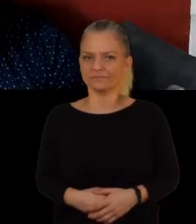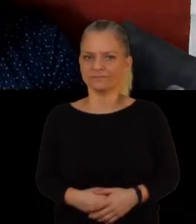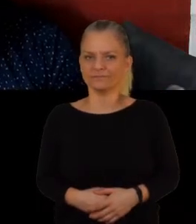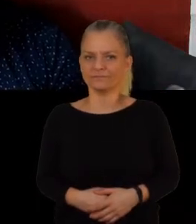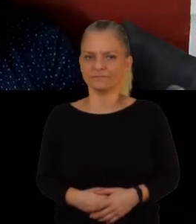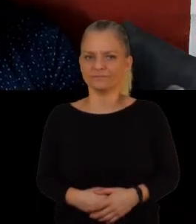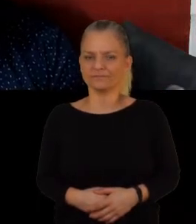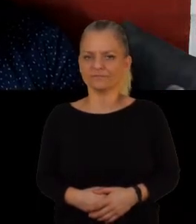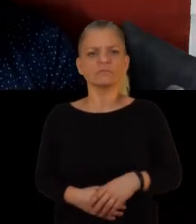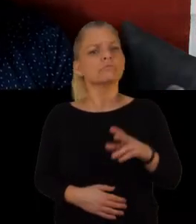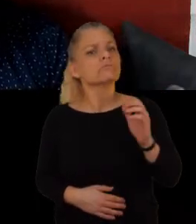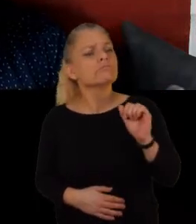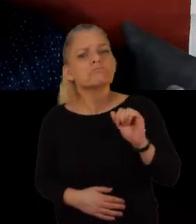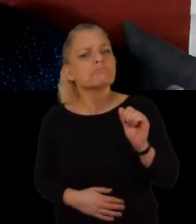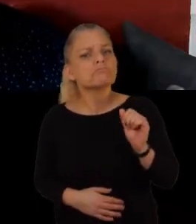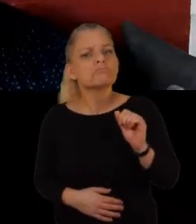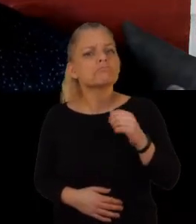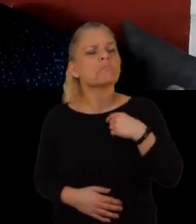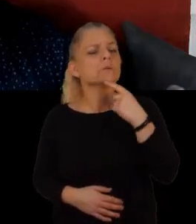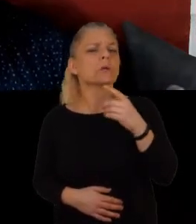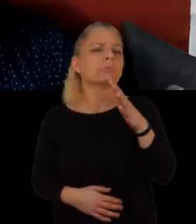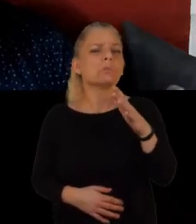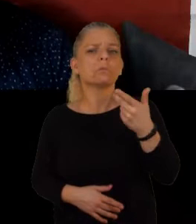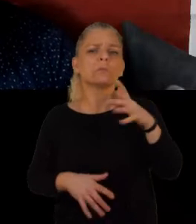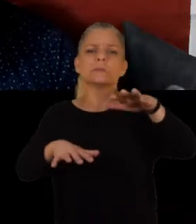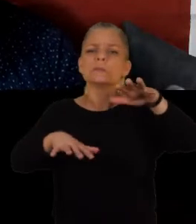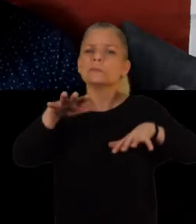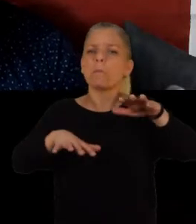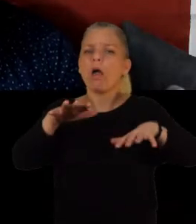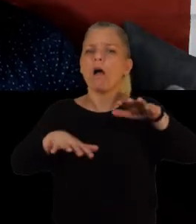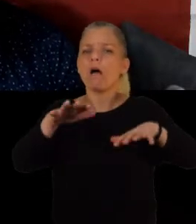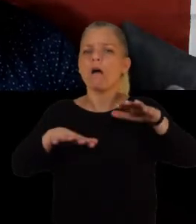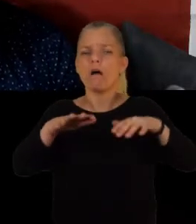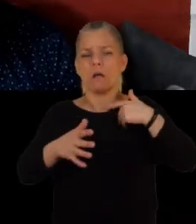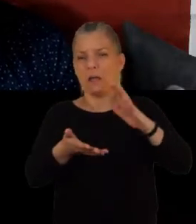to Canada no i would say it's actually really similar in some ways like i'm so